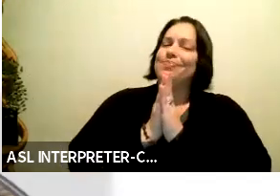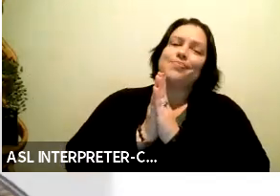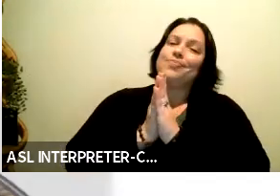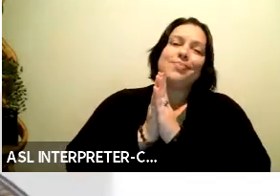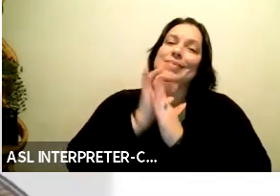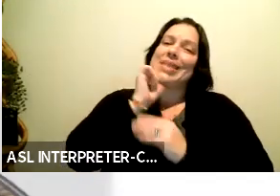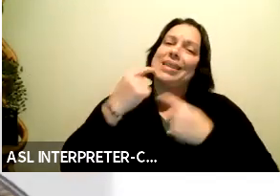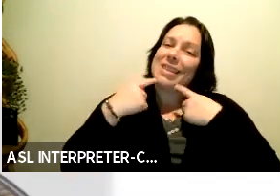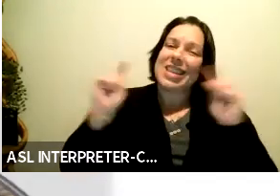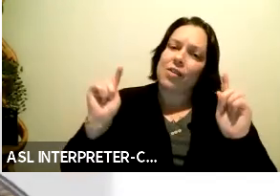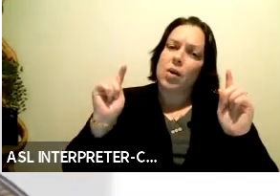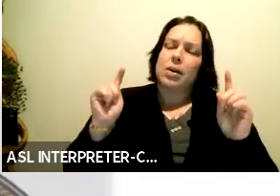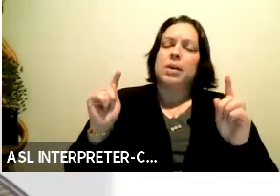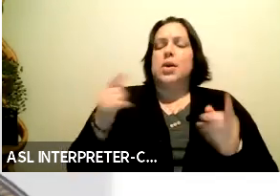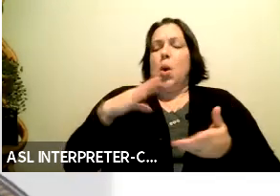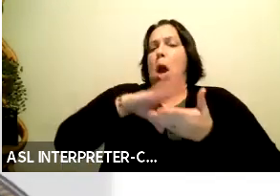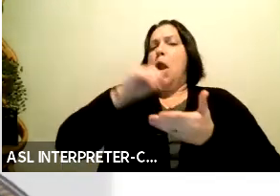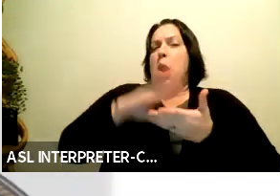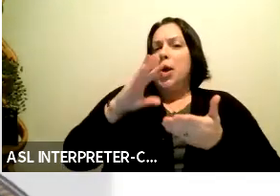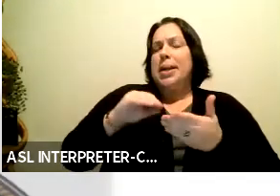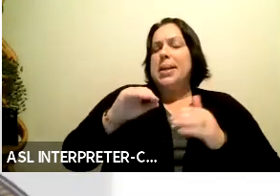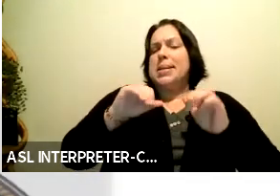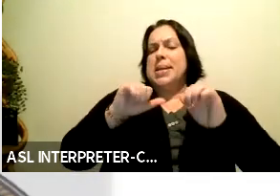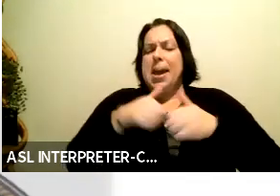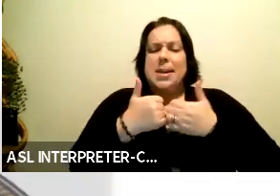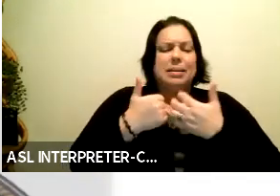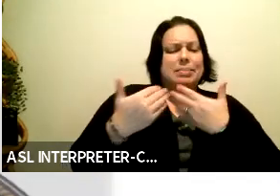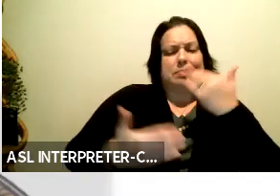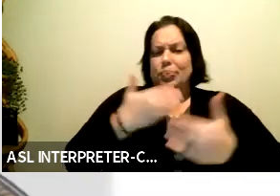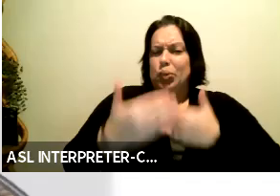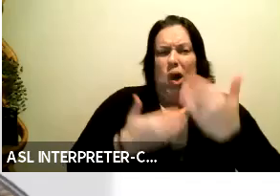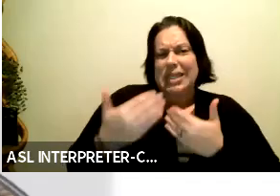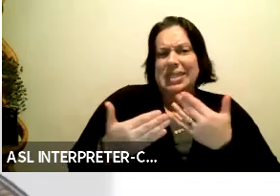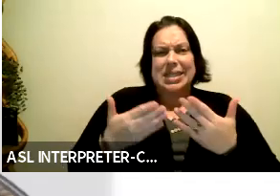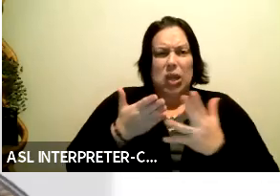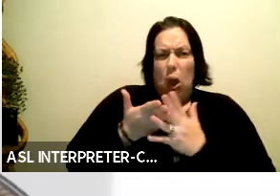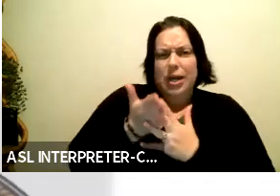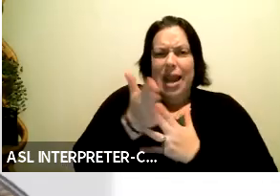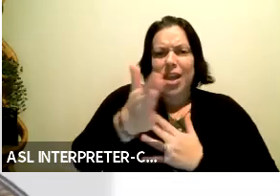still learning through that process on how to still build that. We also had our first access and